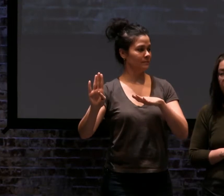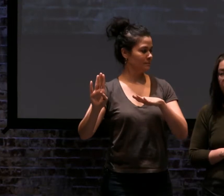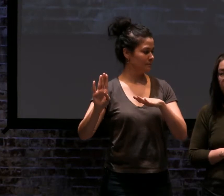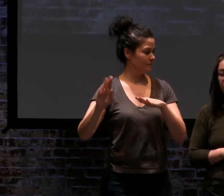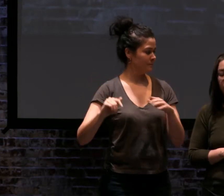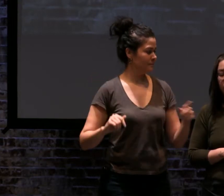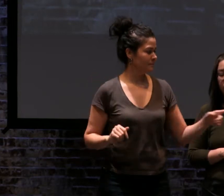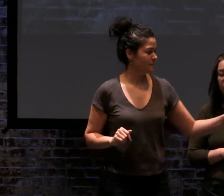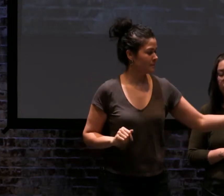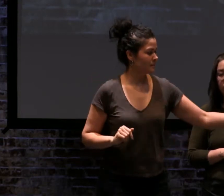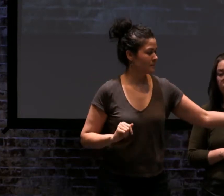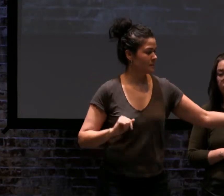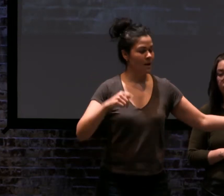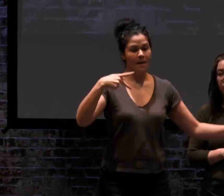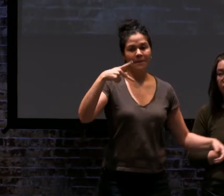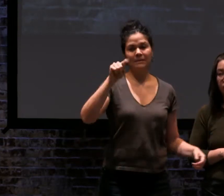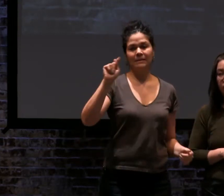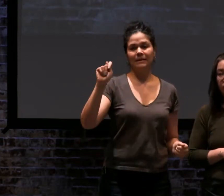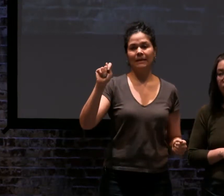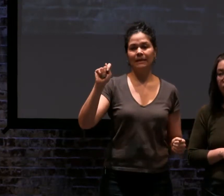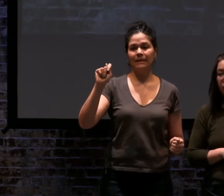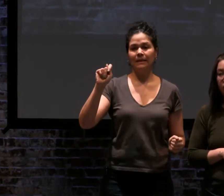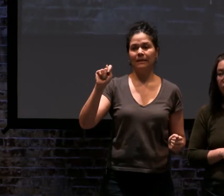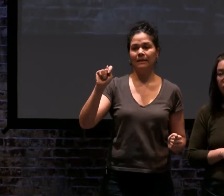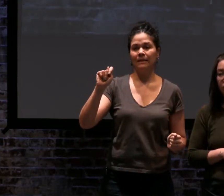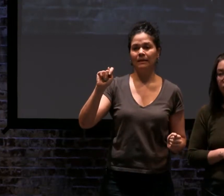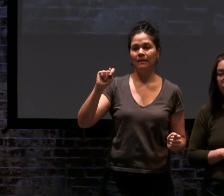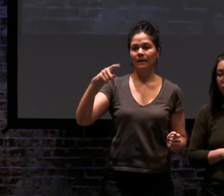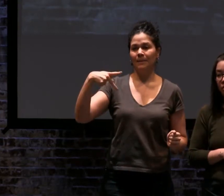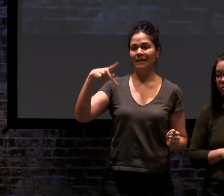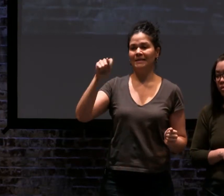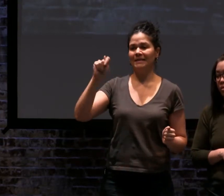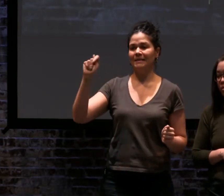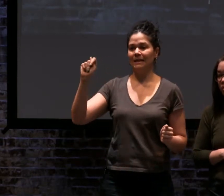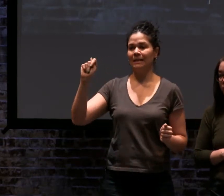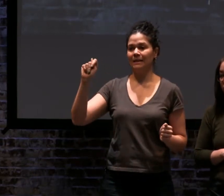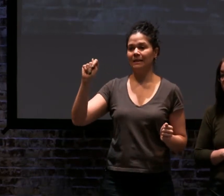a playwright retreat, PTT, pro tactile theater,